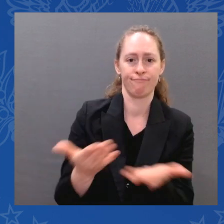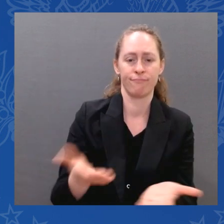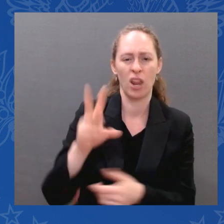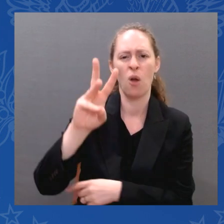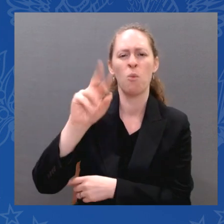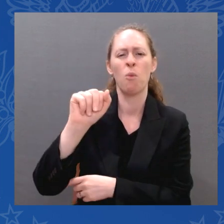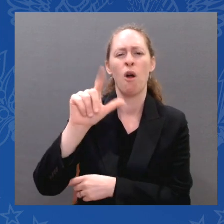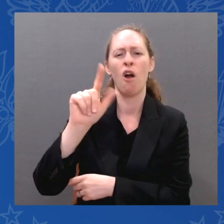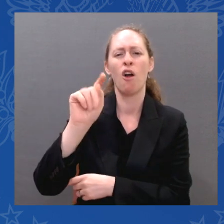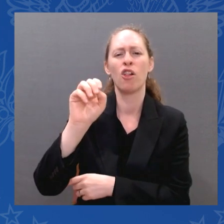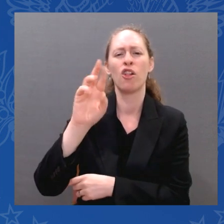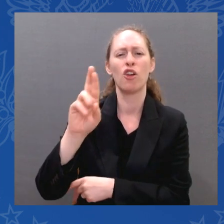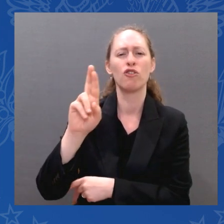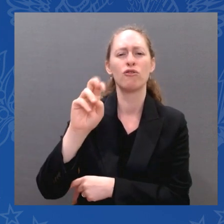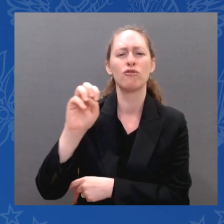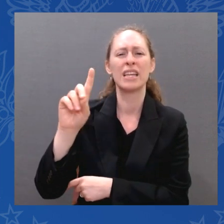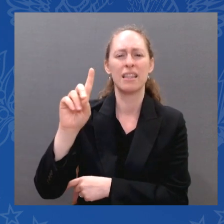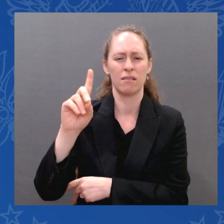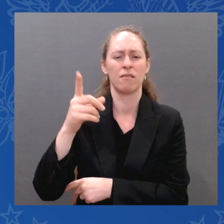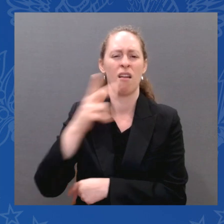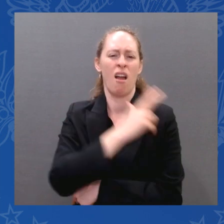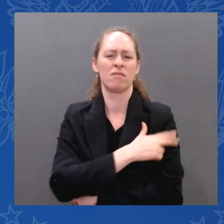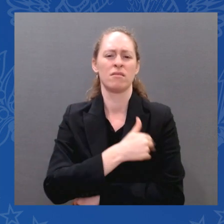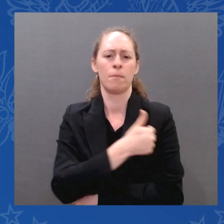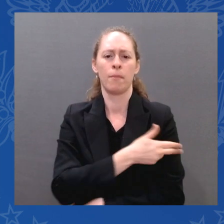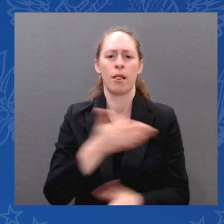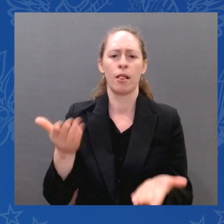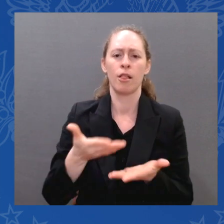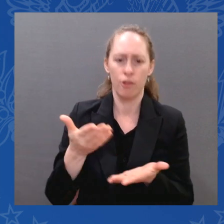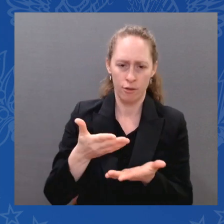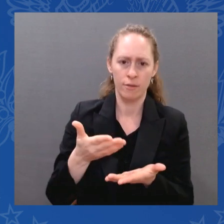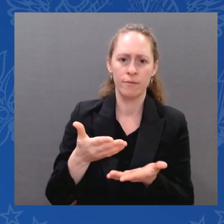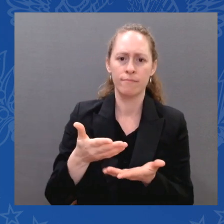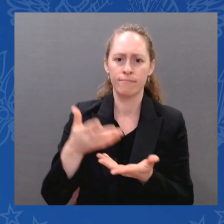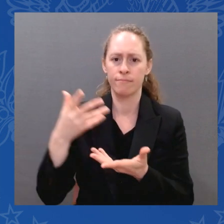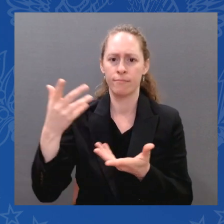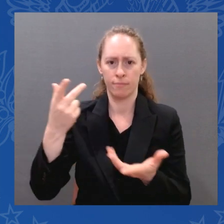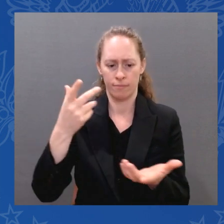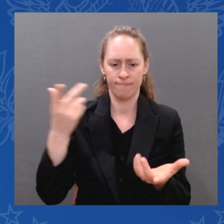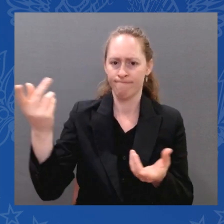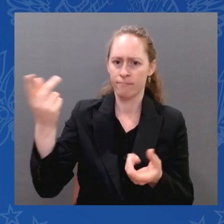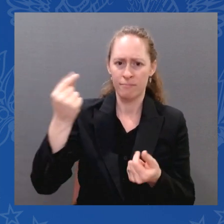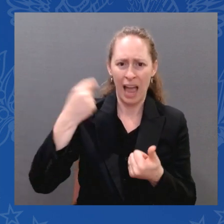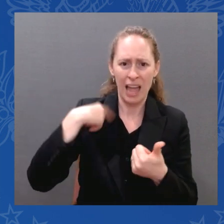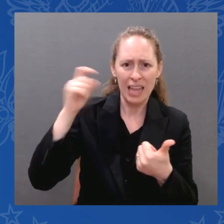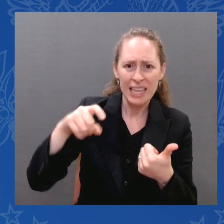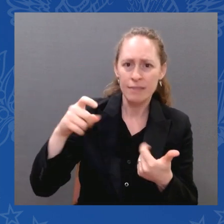After several months of therapy. It was time to return to Chicago, where the unknown awaited.